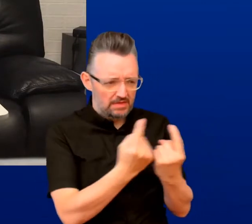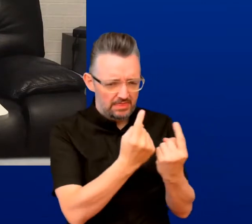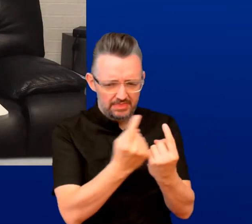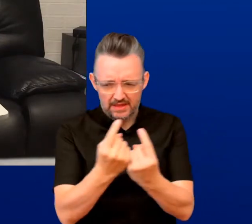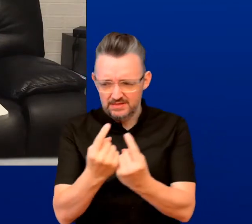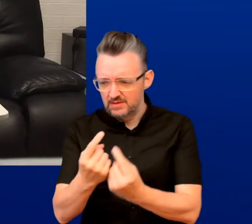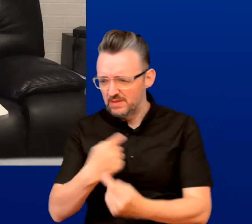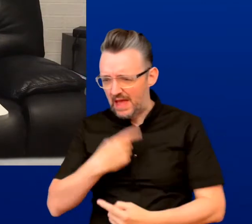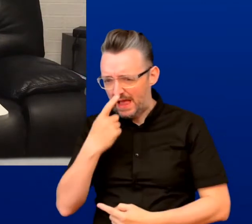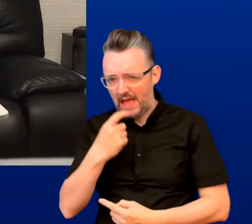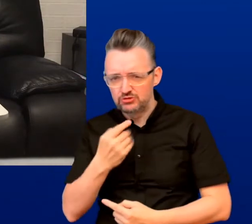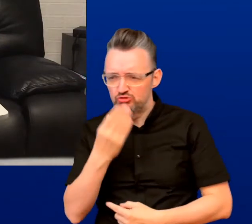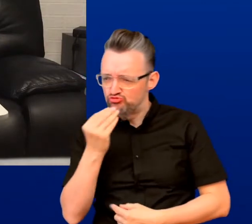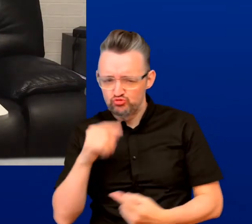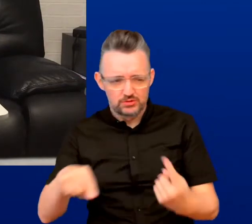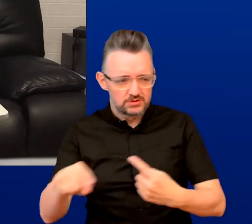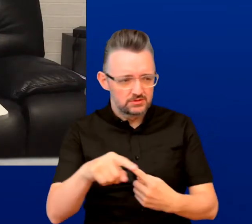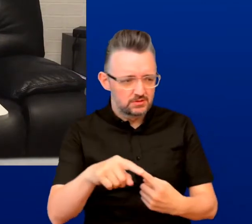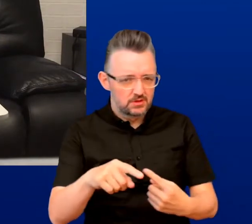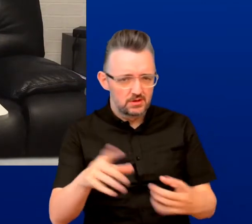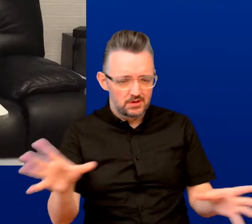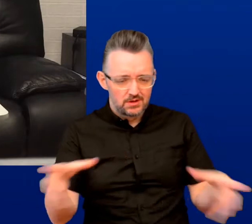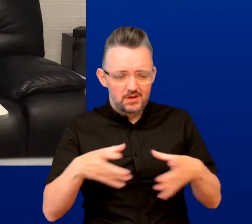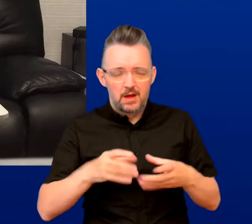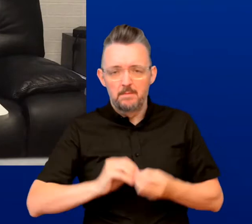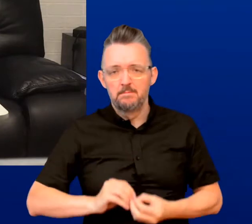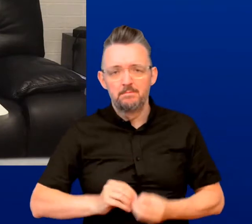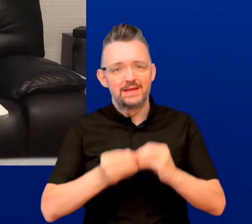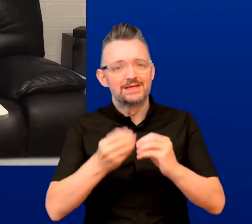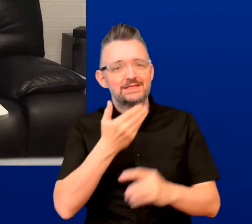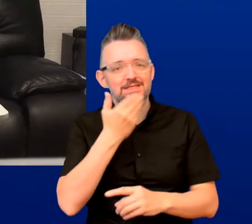nice to offer as a present? I came up with the idea